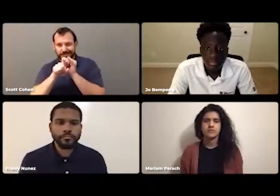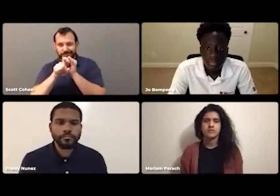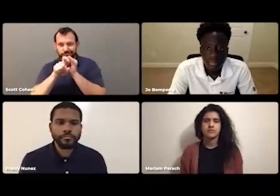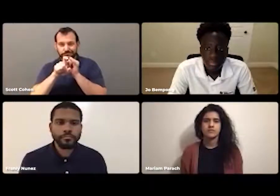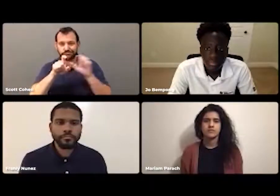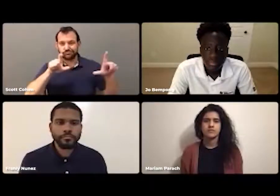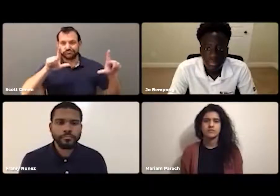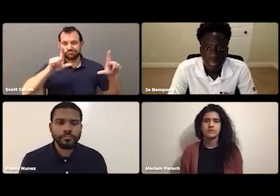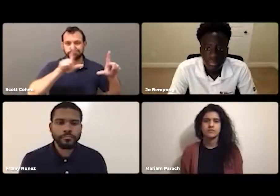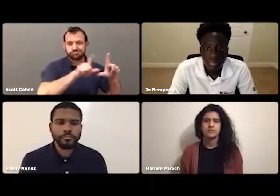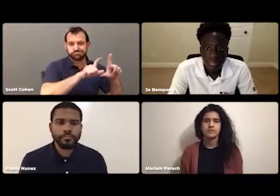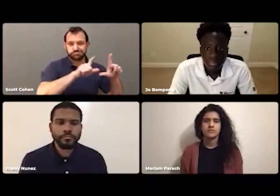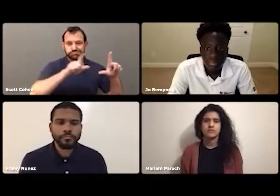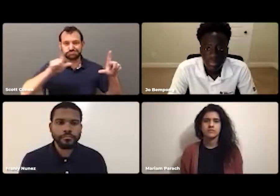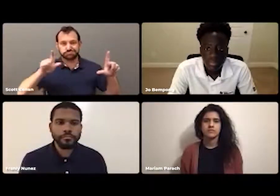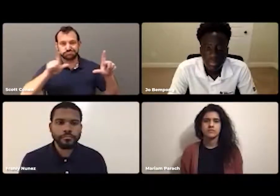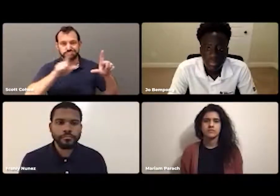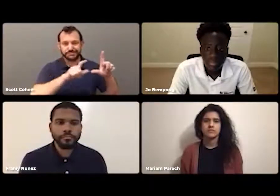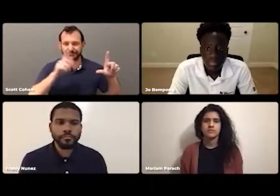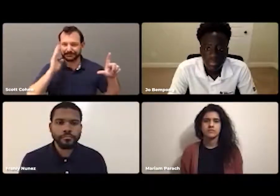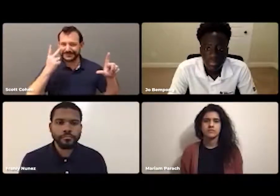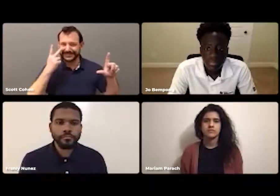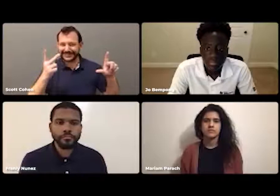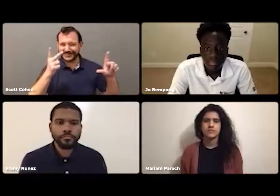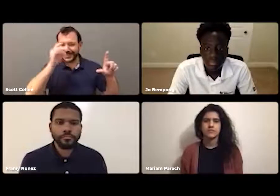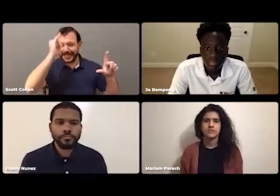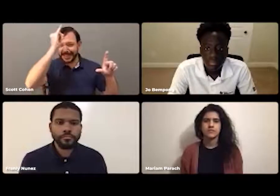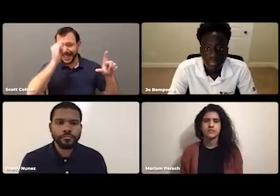or the PowerPoint the focus.